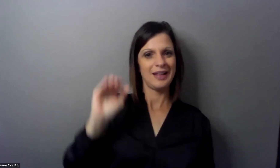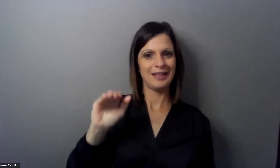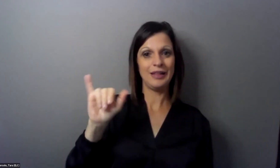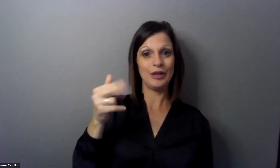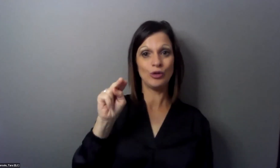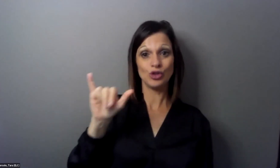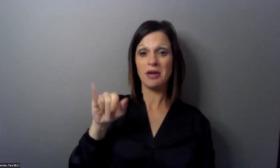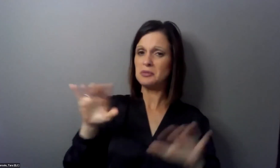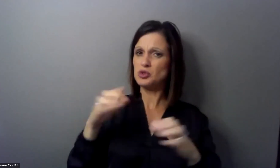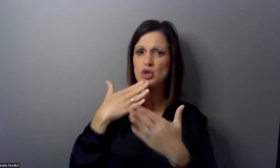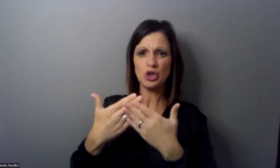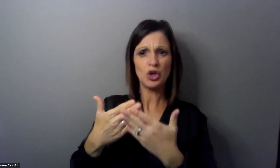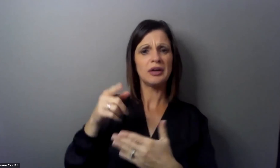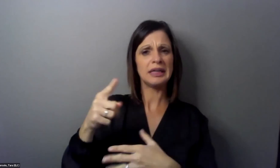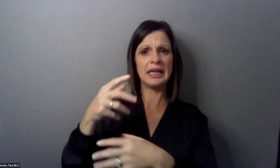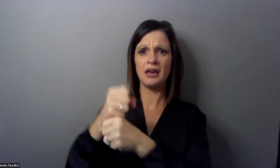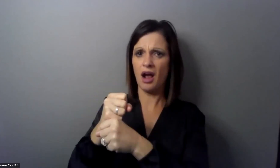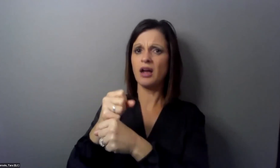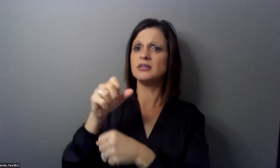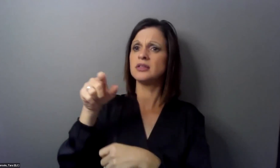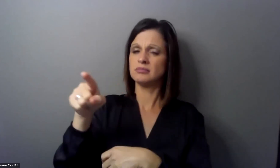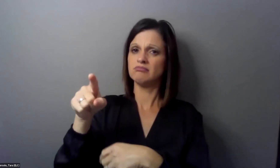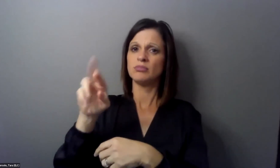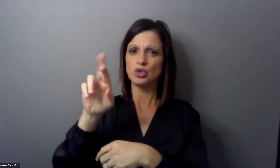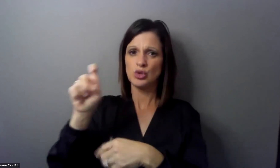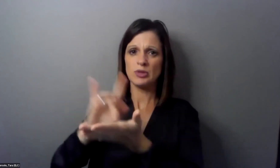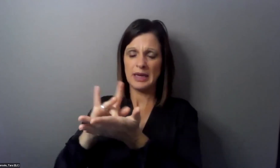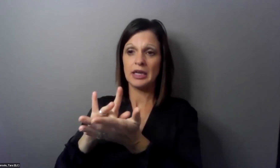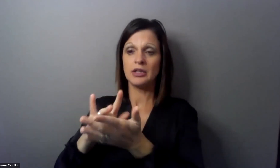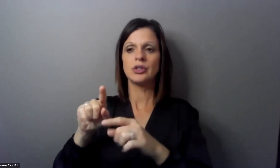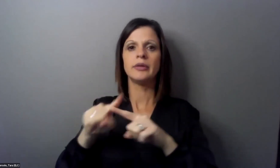little Johnny was passed out on the side of the road overdosed the night before.